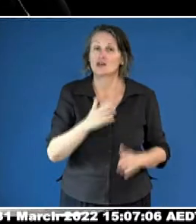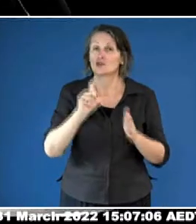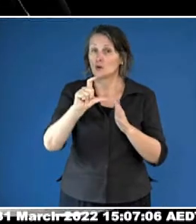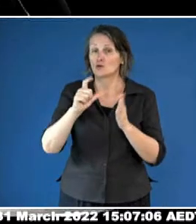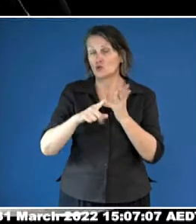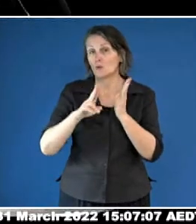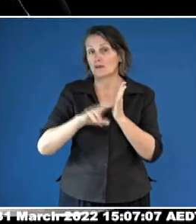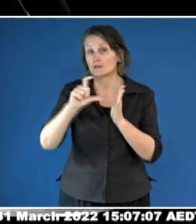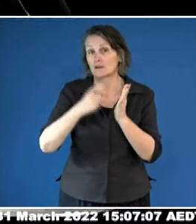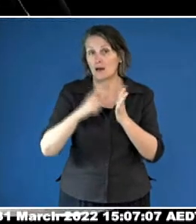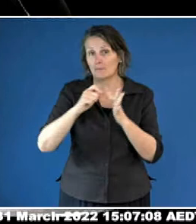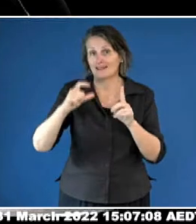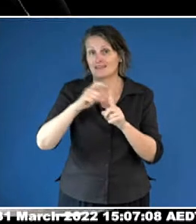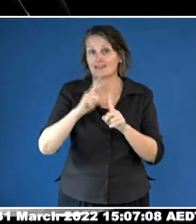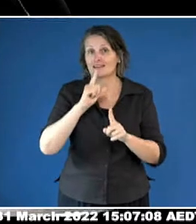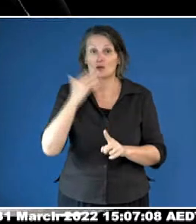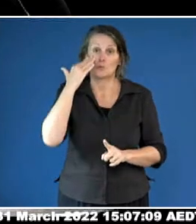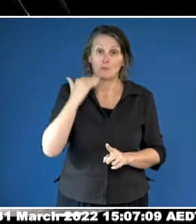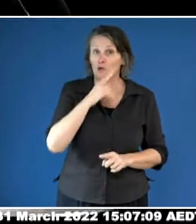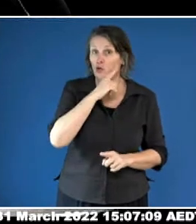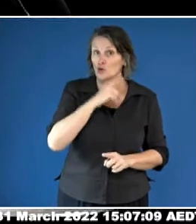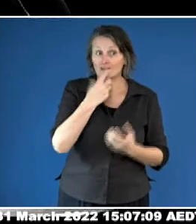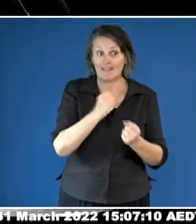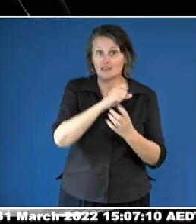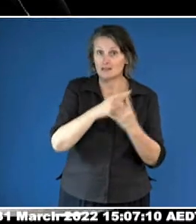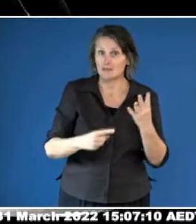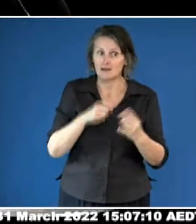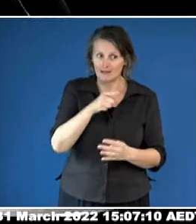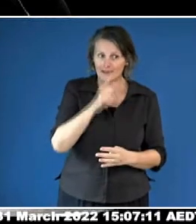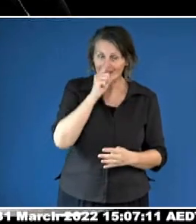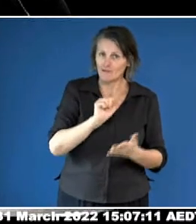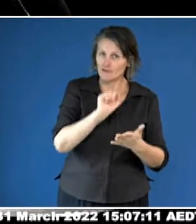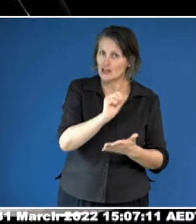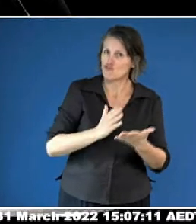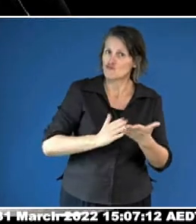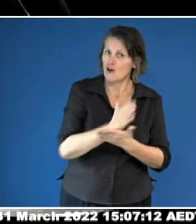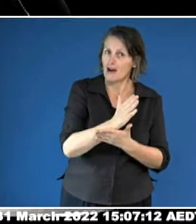that women and girls have a right to access services, equally to everybody else, but,